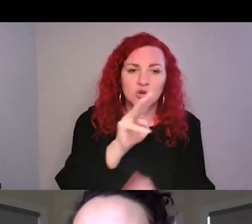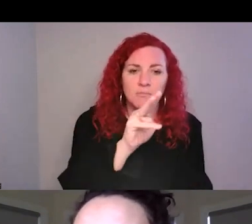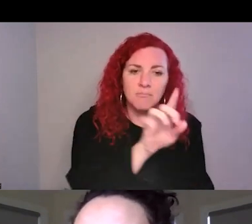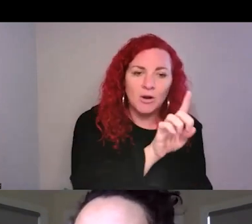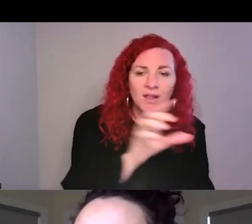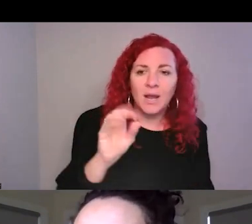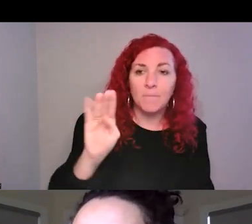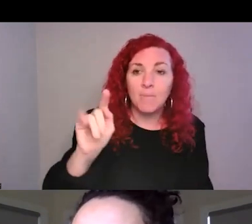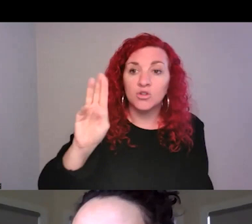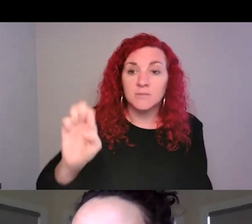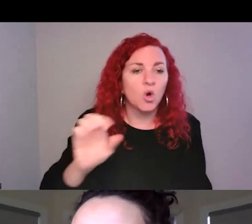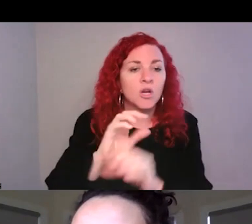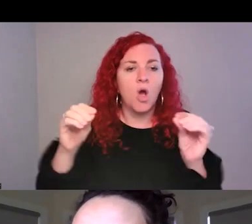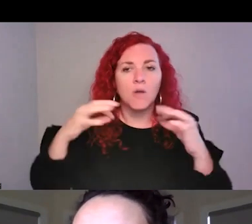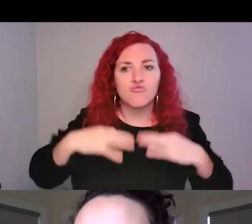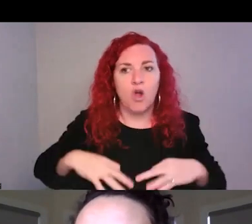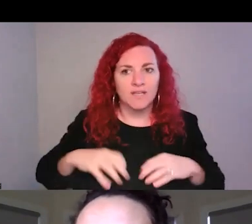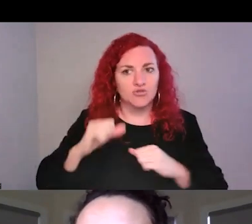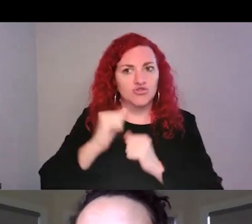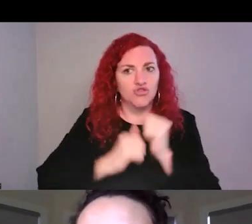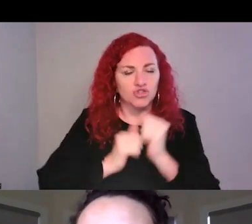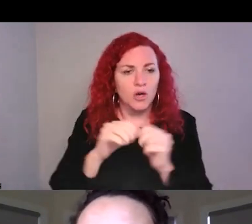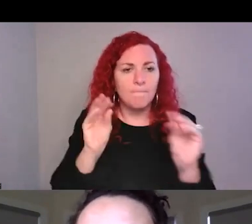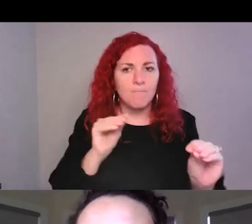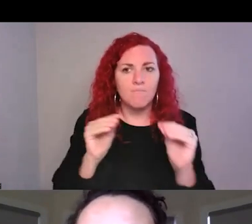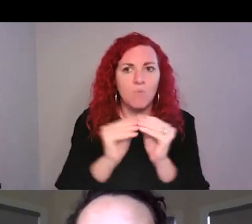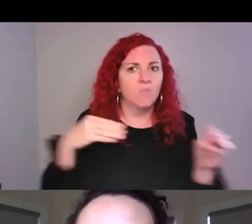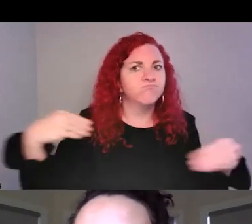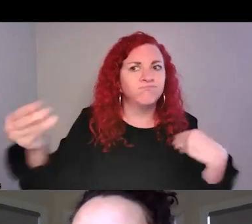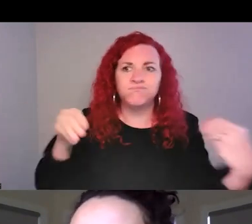AND ALLOWS MORE FLEXIBILITY WITH HOW WE CAN HAD MINISTER